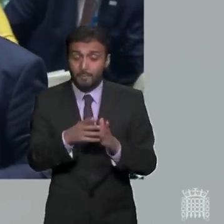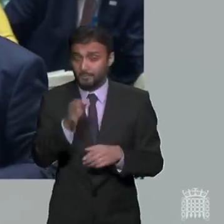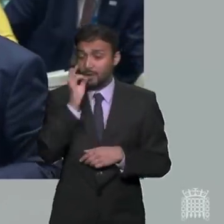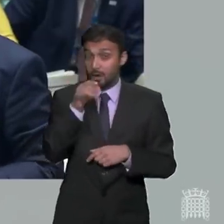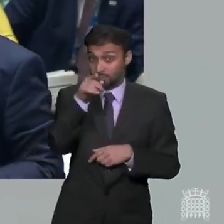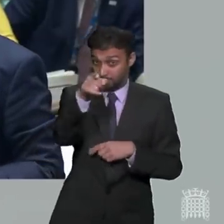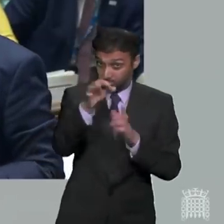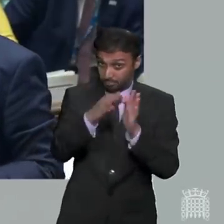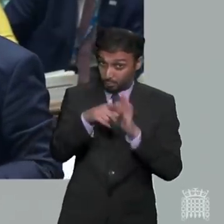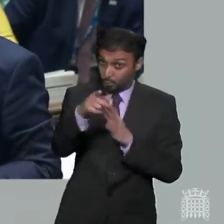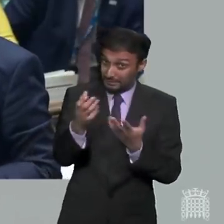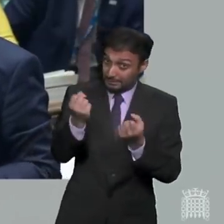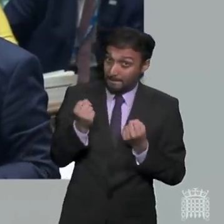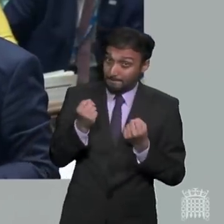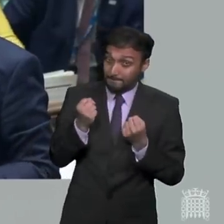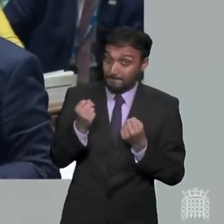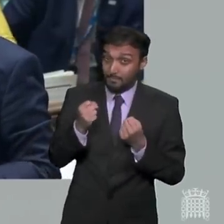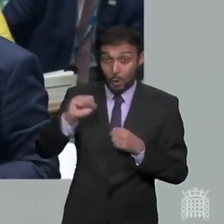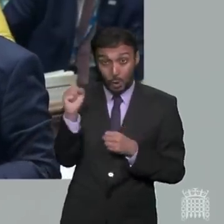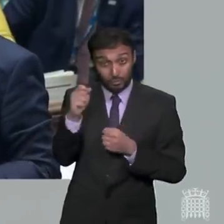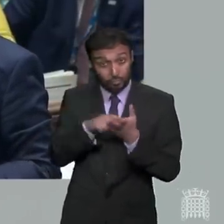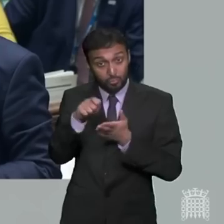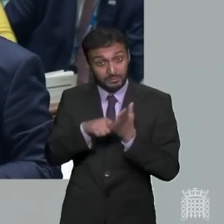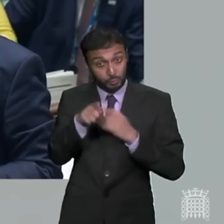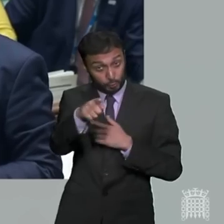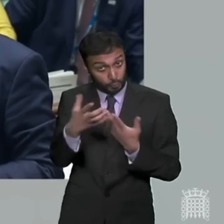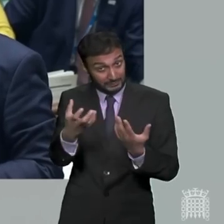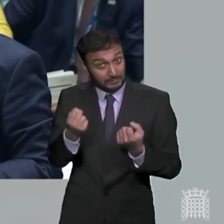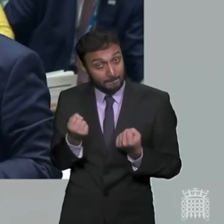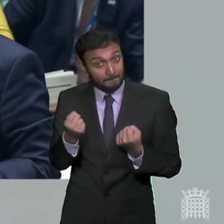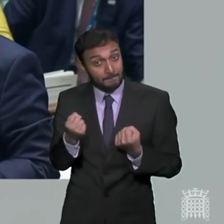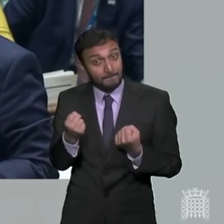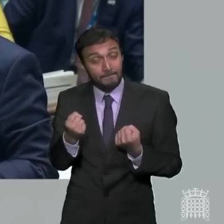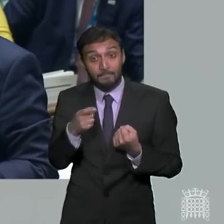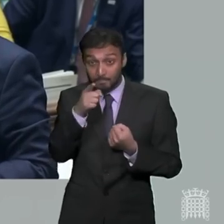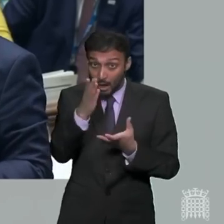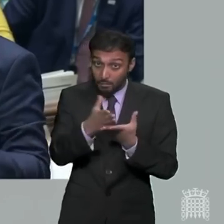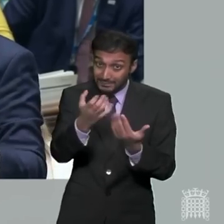democracy and, if so, how that is compatible with today’s Supreme Court ruling, which